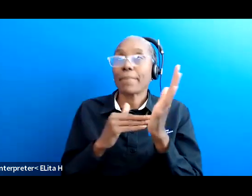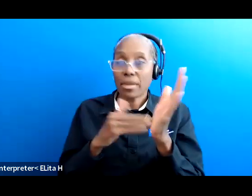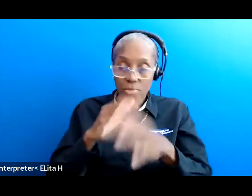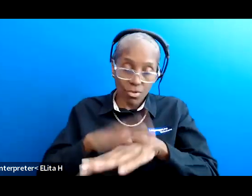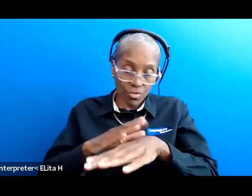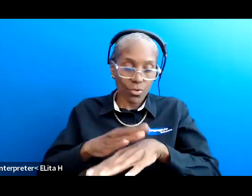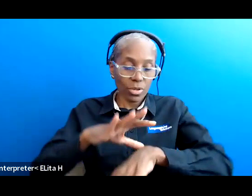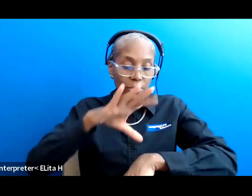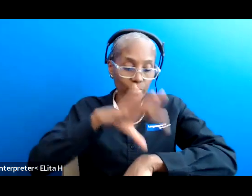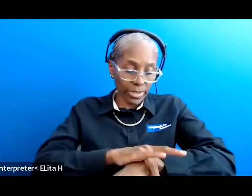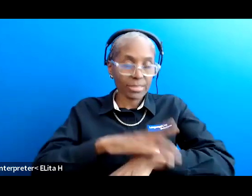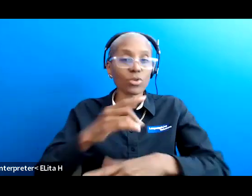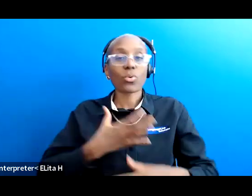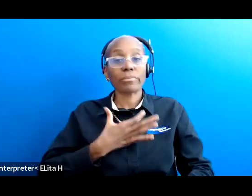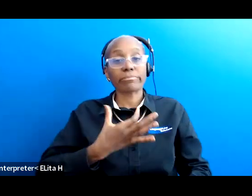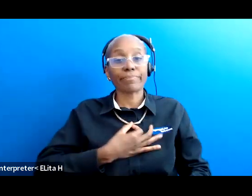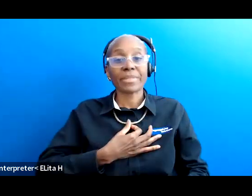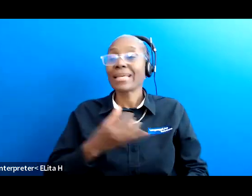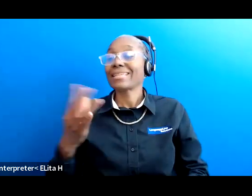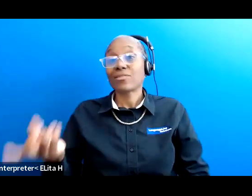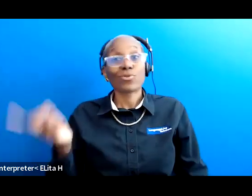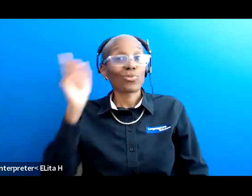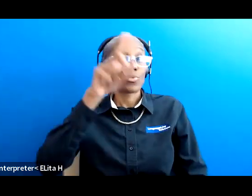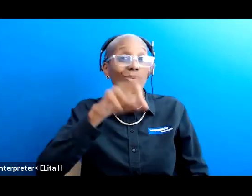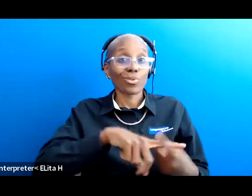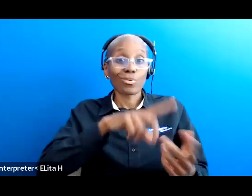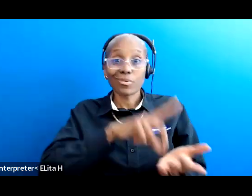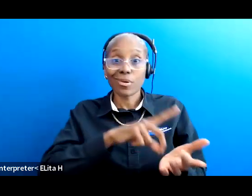you have that because if you go to the doctor or you go to the hospital